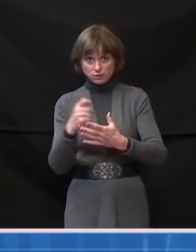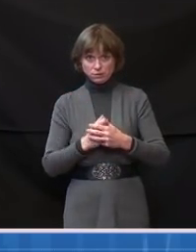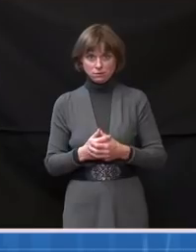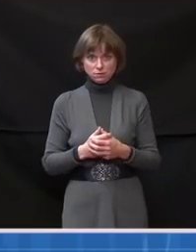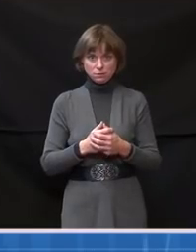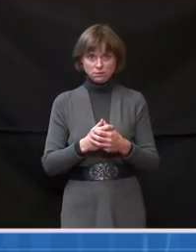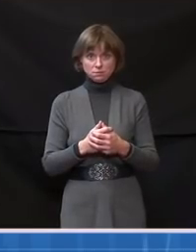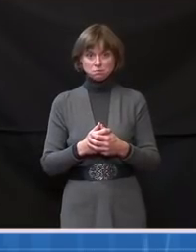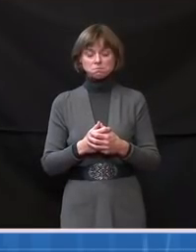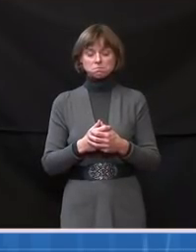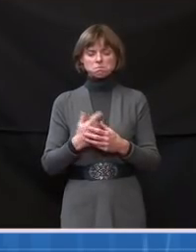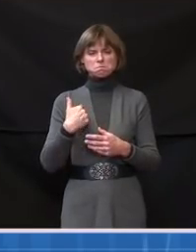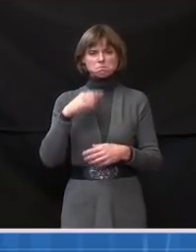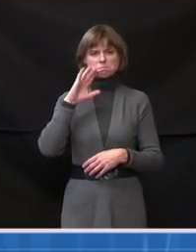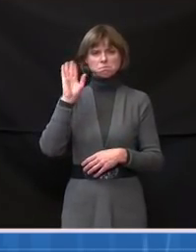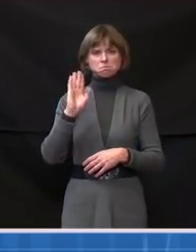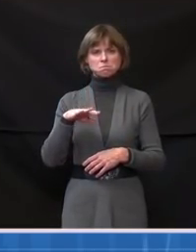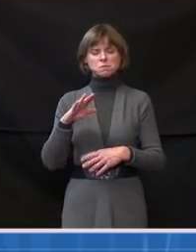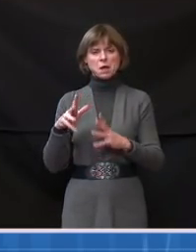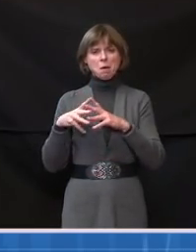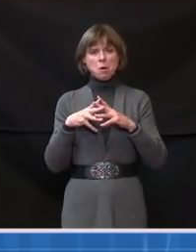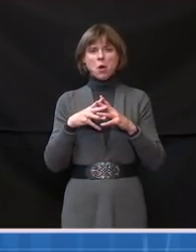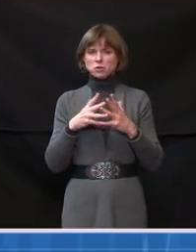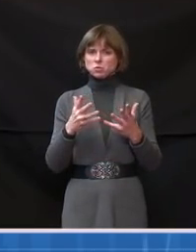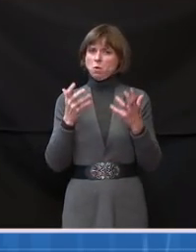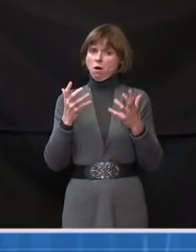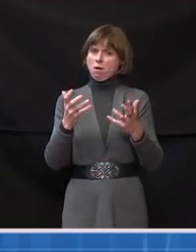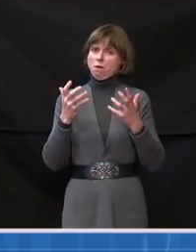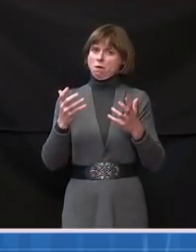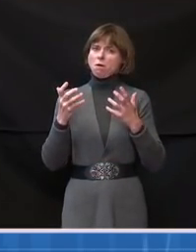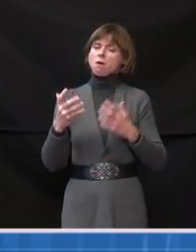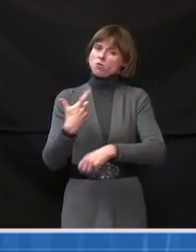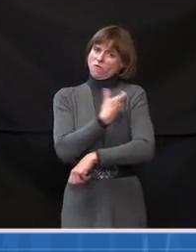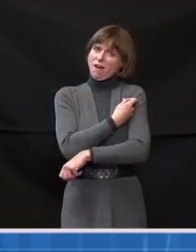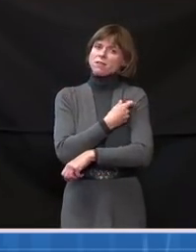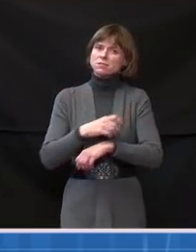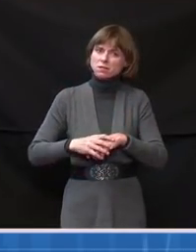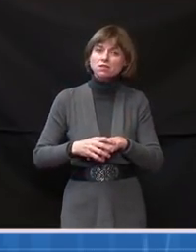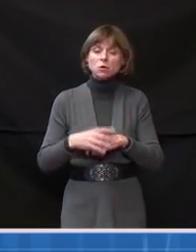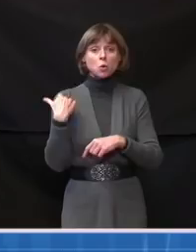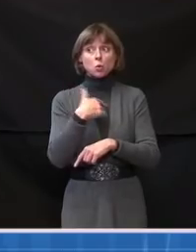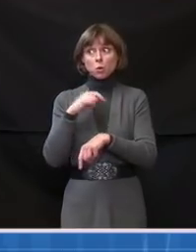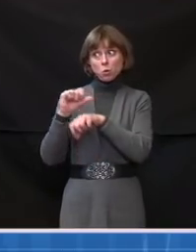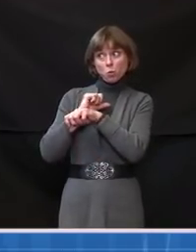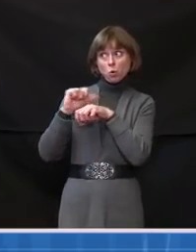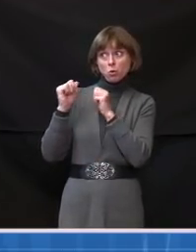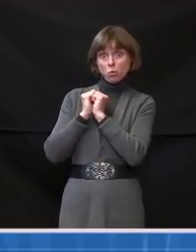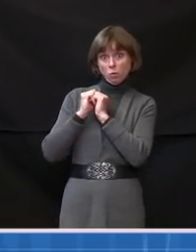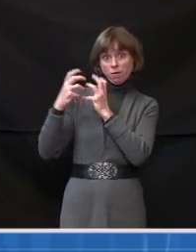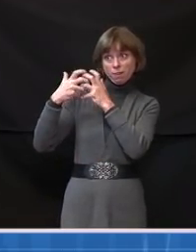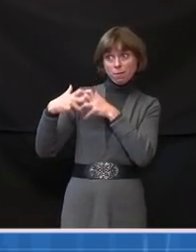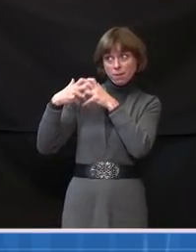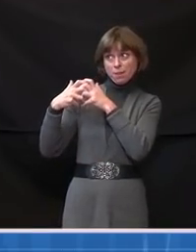I know Americans are eager to get vaccinated, and we’re working with manufacturers to increase the supply of vaccines as quickly as possible.